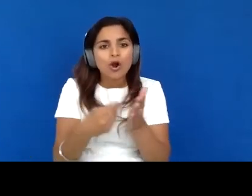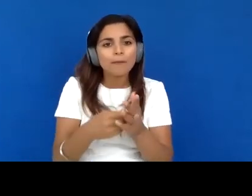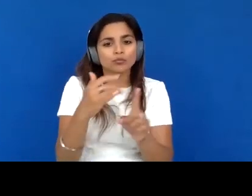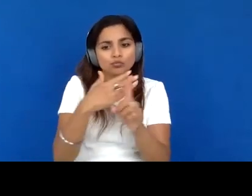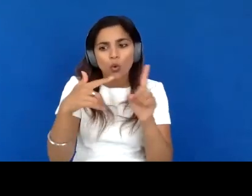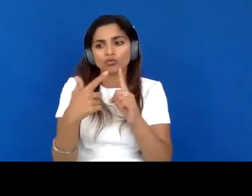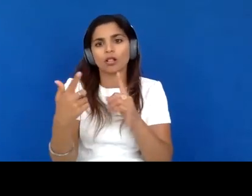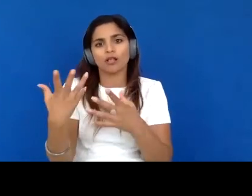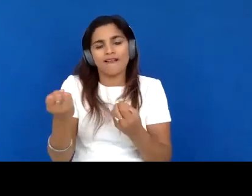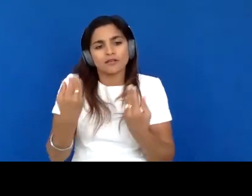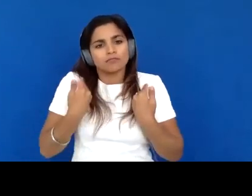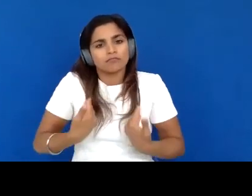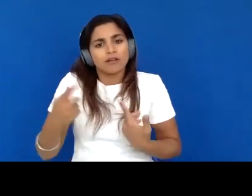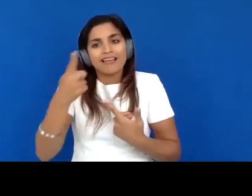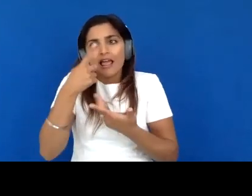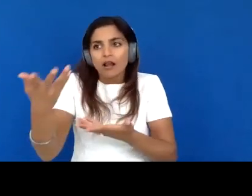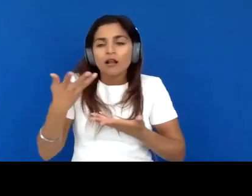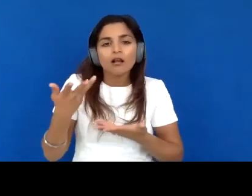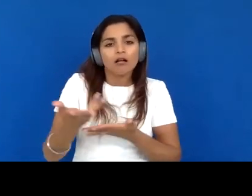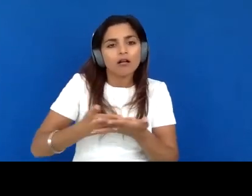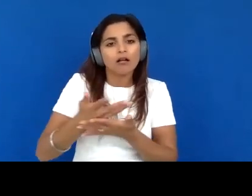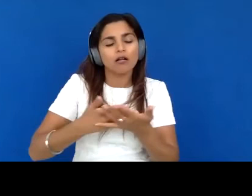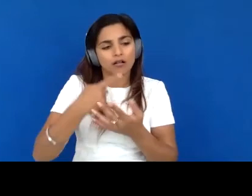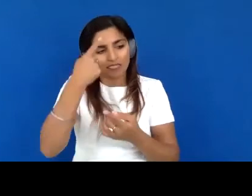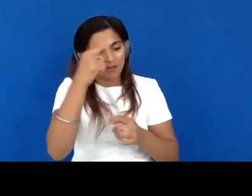the gas leak listen to and support poopley articulations of their own needs